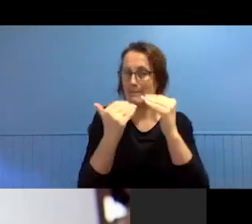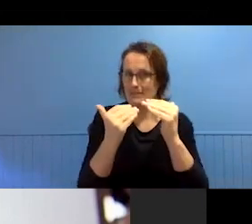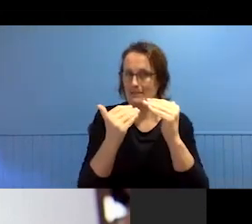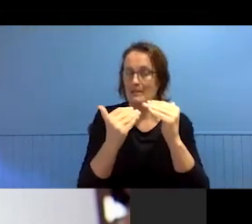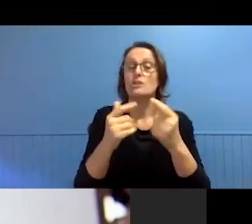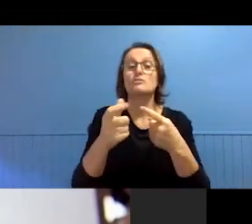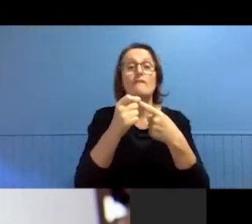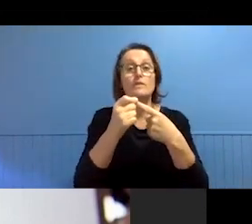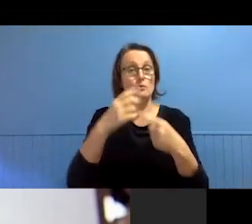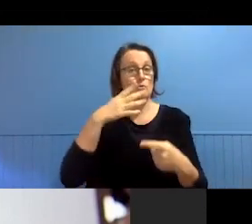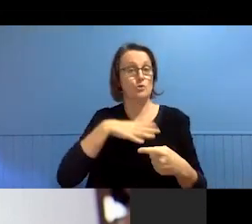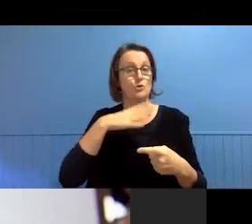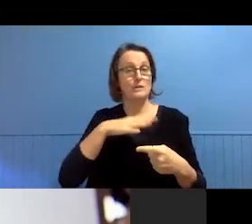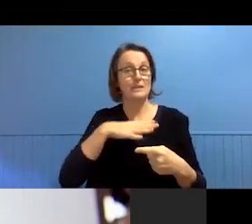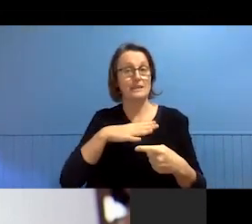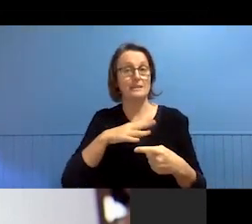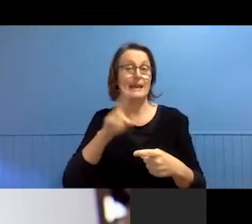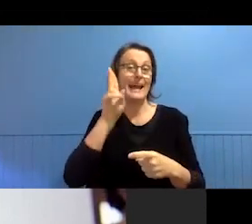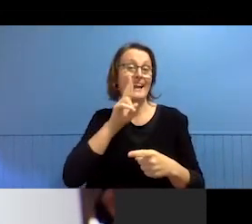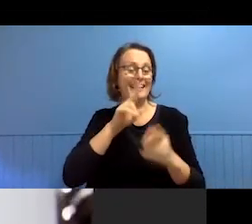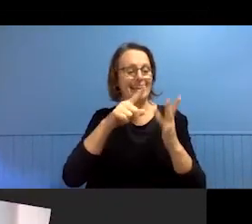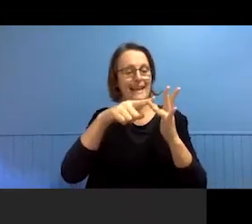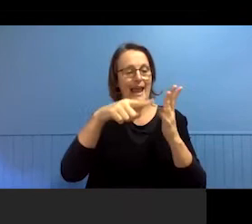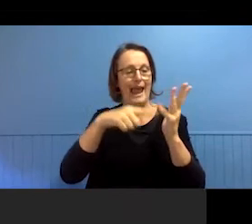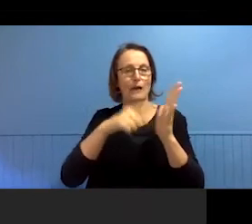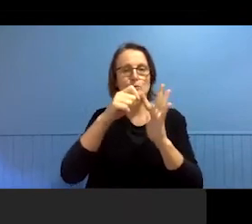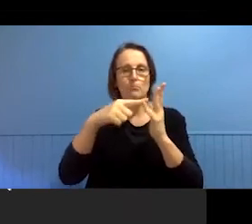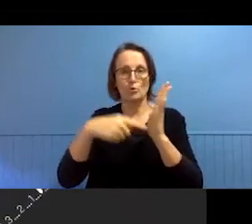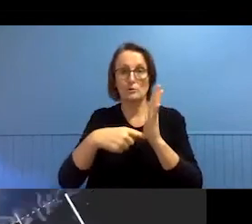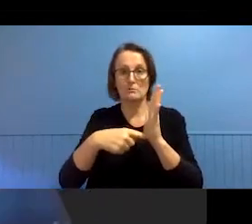is you need to get a clean output from the camera. . We talked about